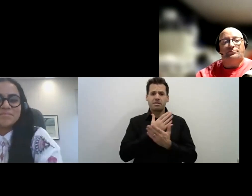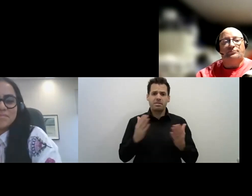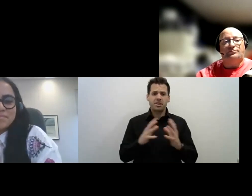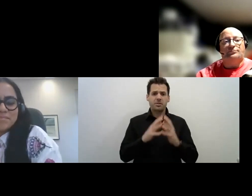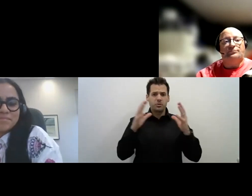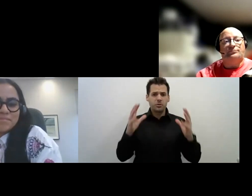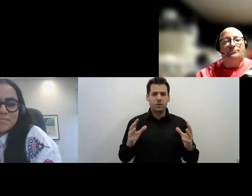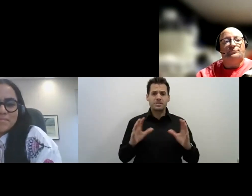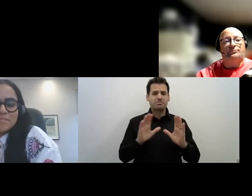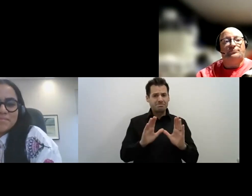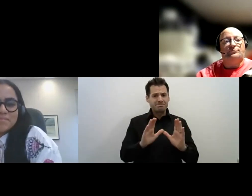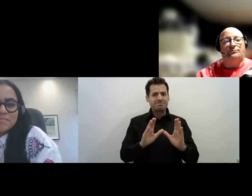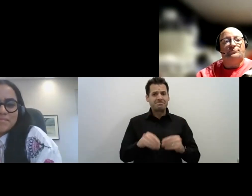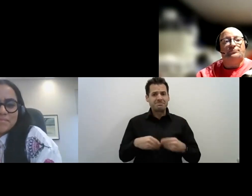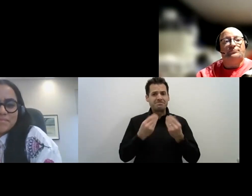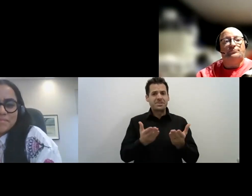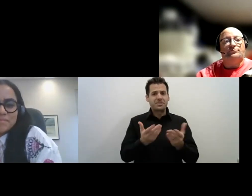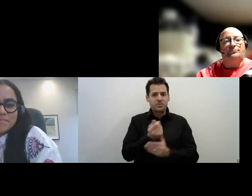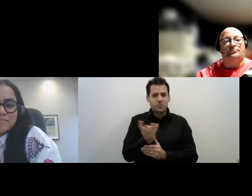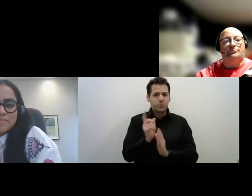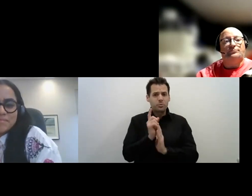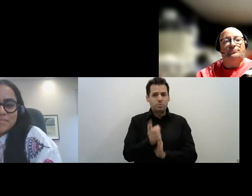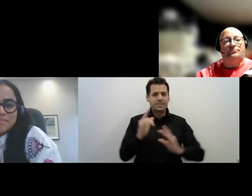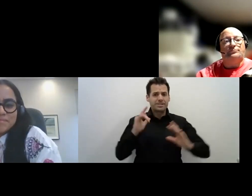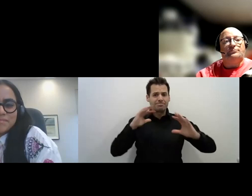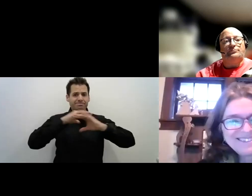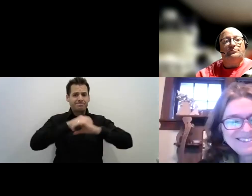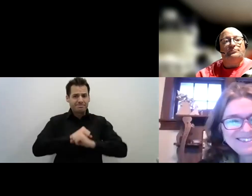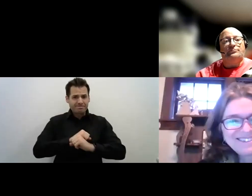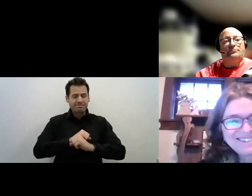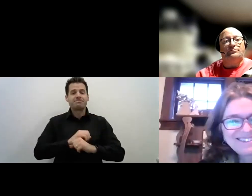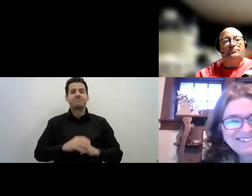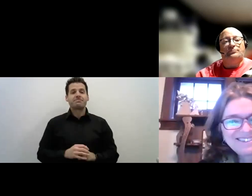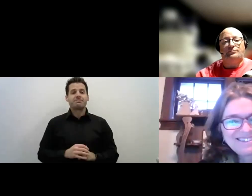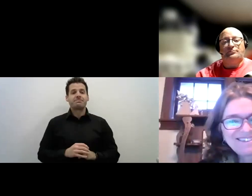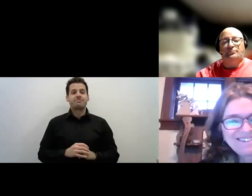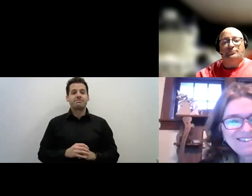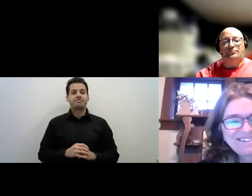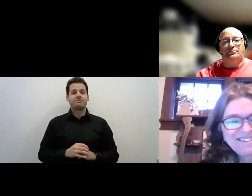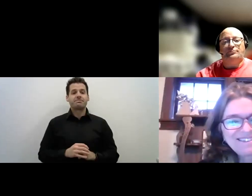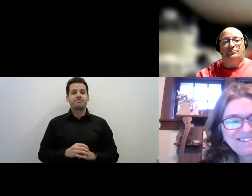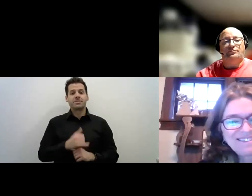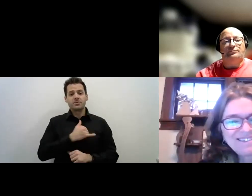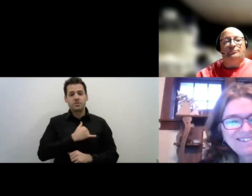few minutes here to end the webinar and yvonne thank you so much and and panelists and